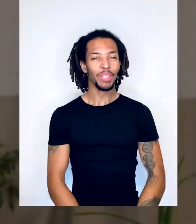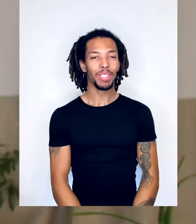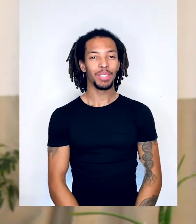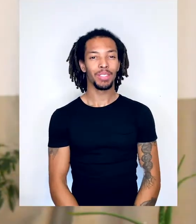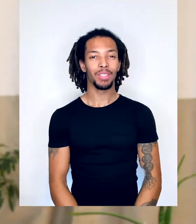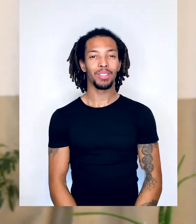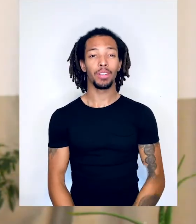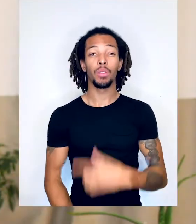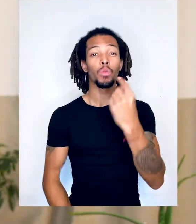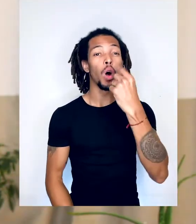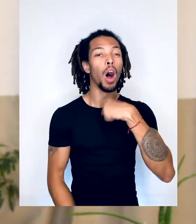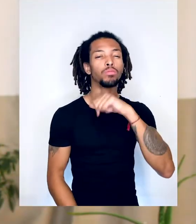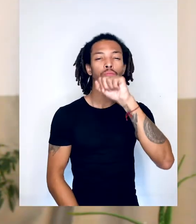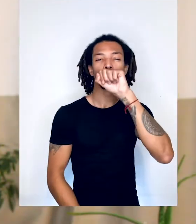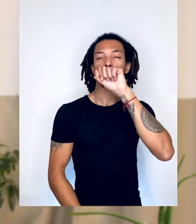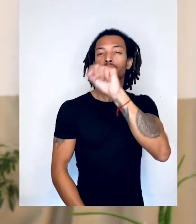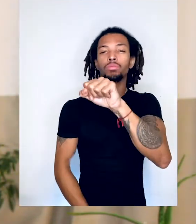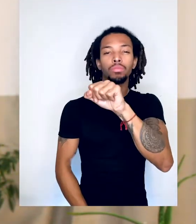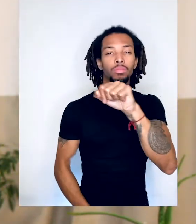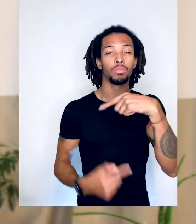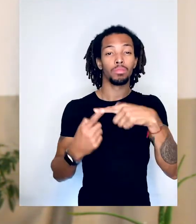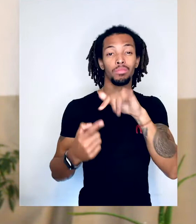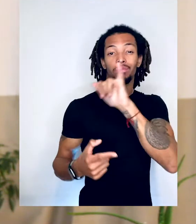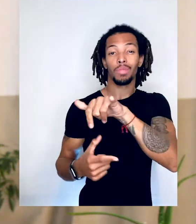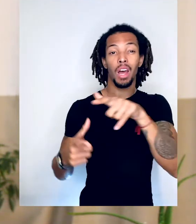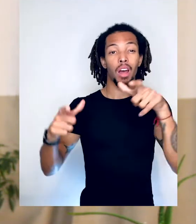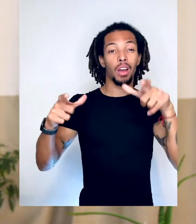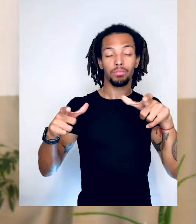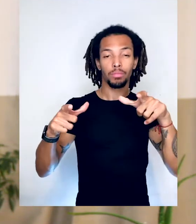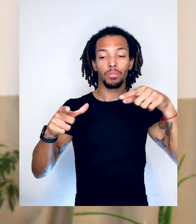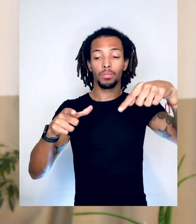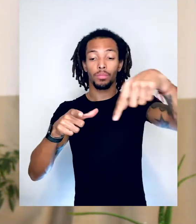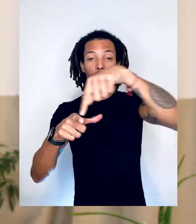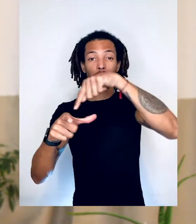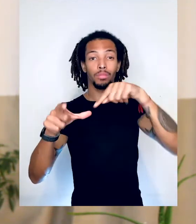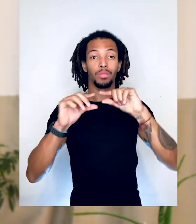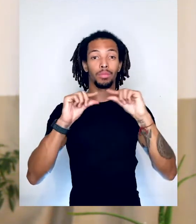What i love about these is that the sprouts on the outside are crispy,